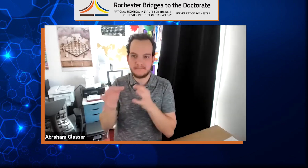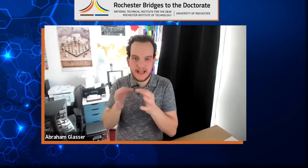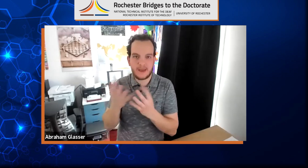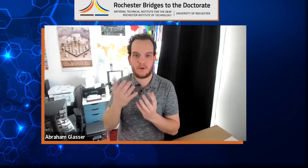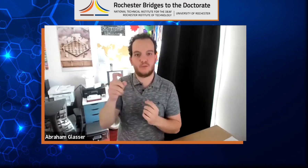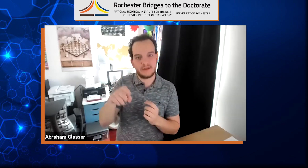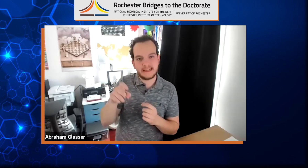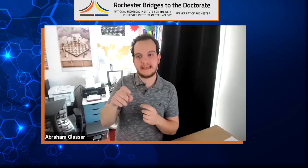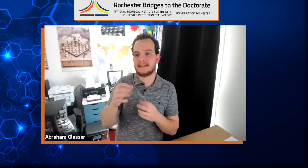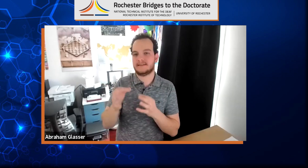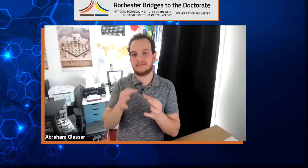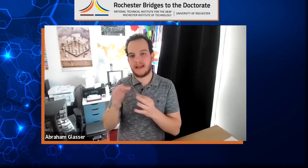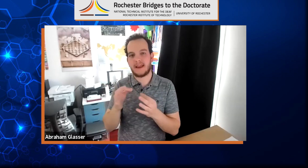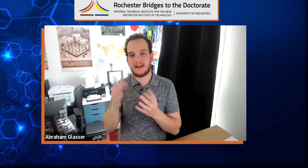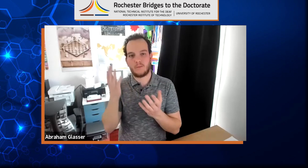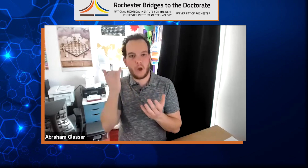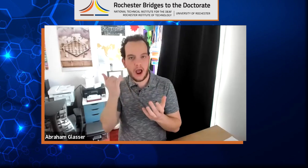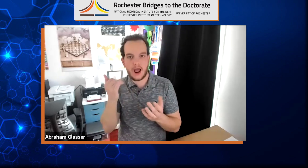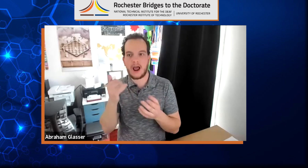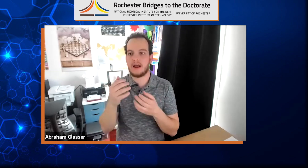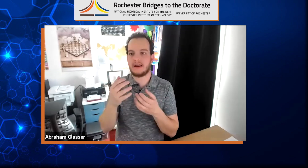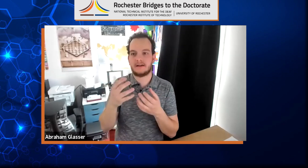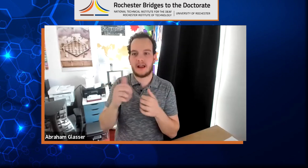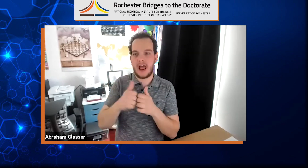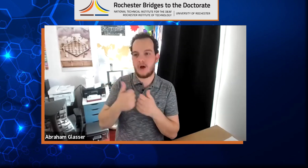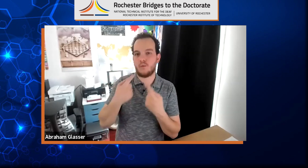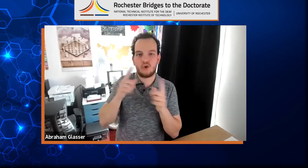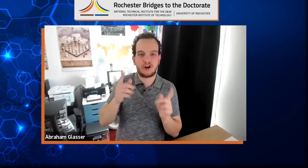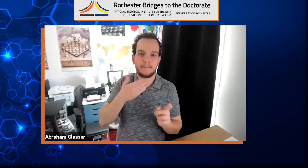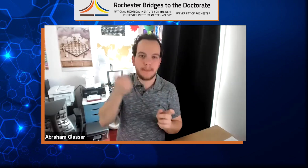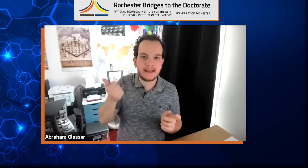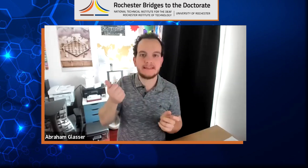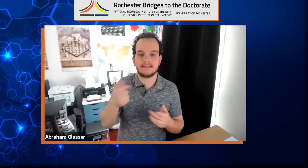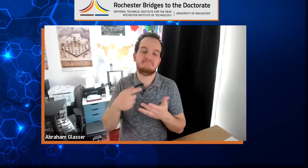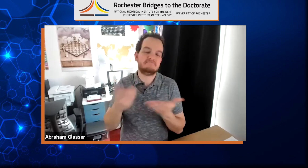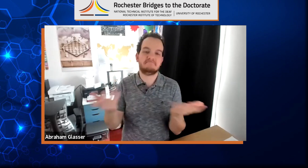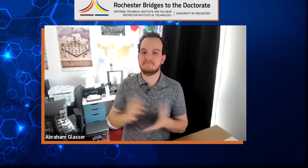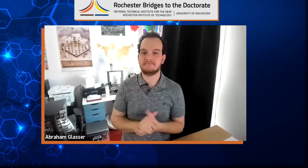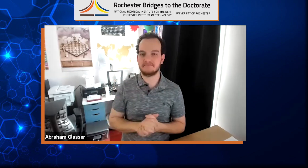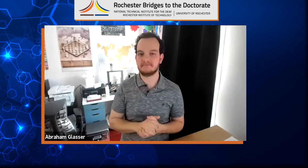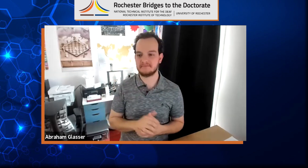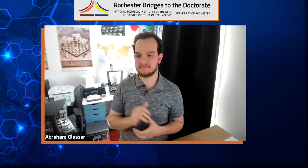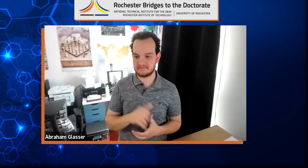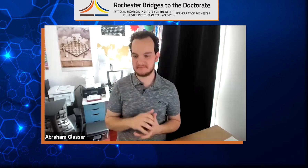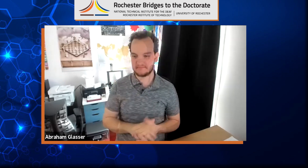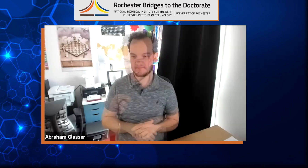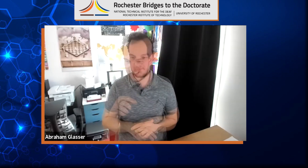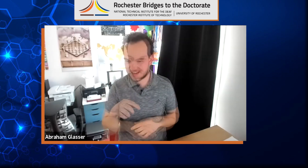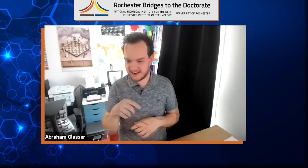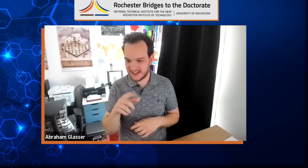to be able to advocate for yourself, be able to explain what you need, and what works best for you.